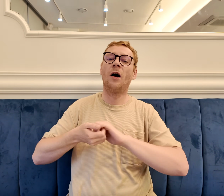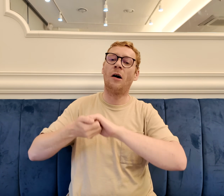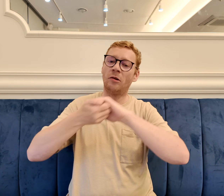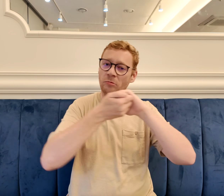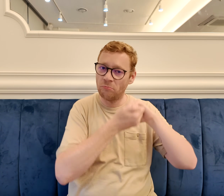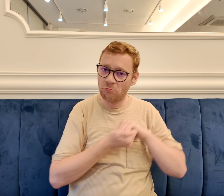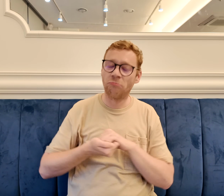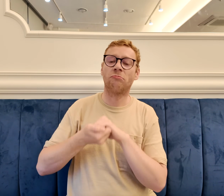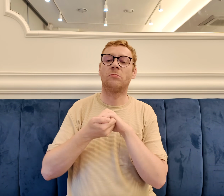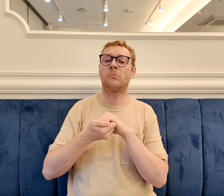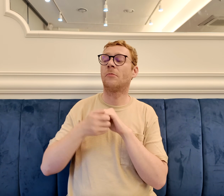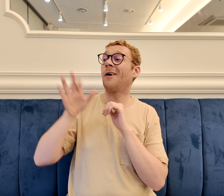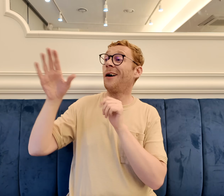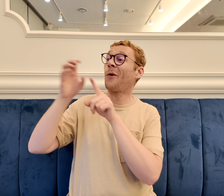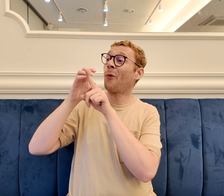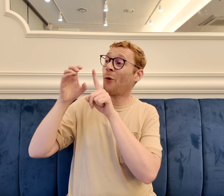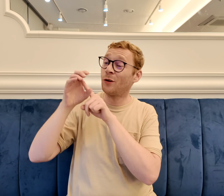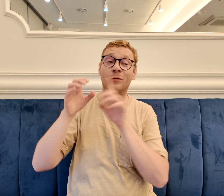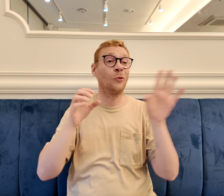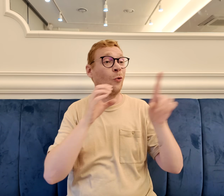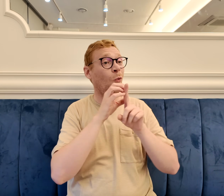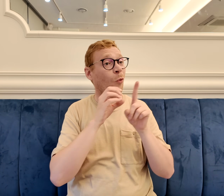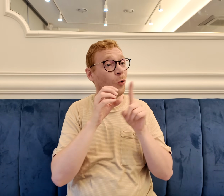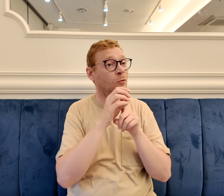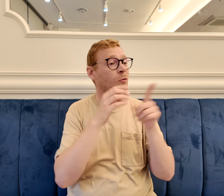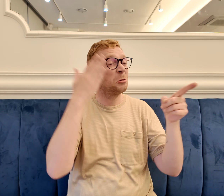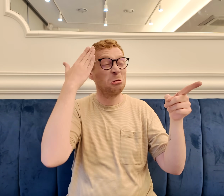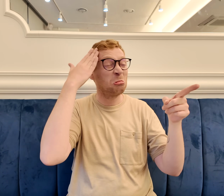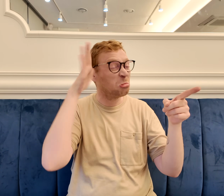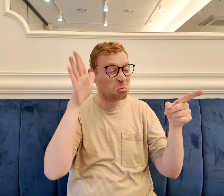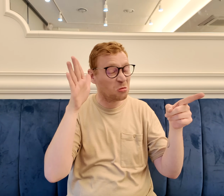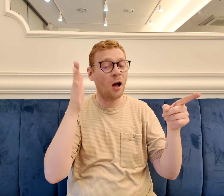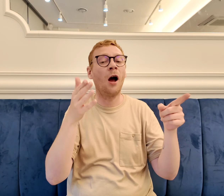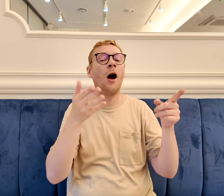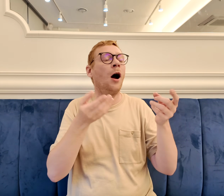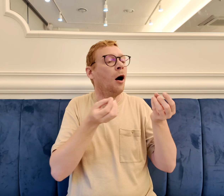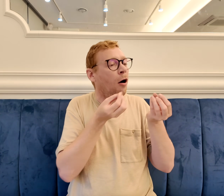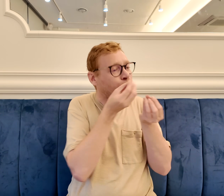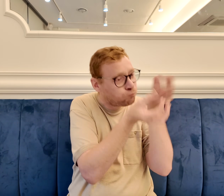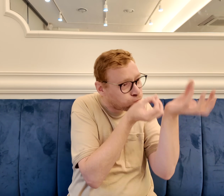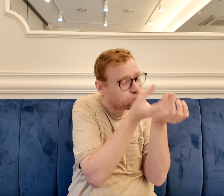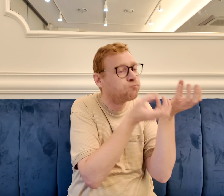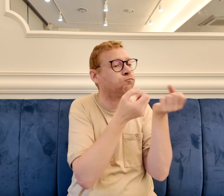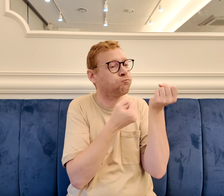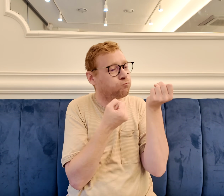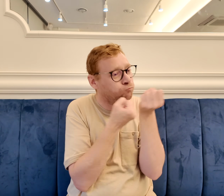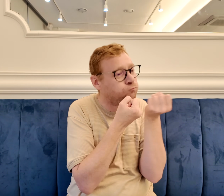with each other, but rather cooperate and unite. When cultures meet,